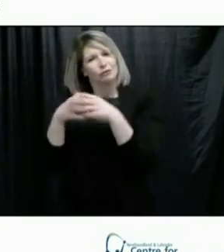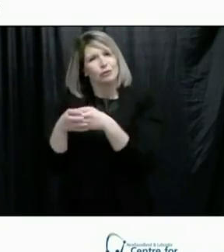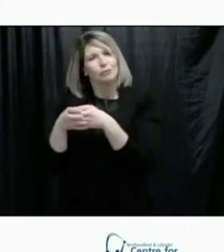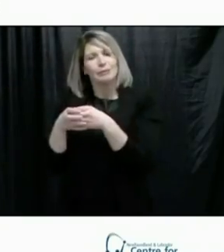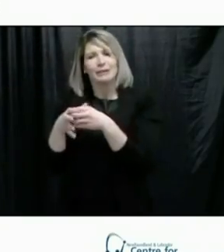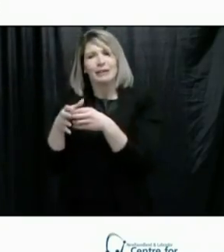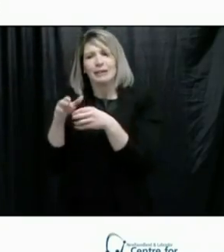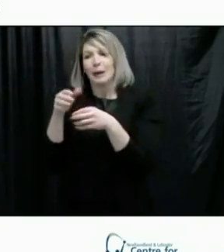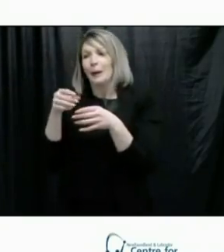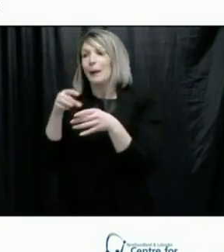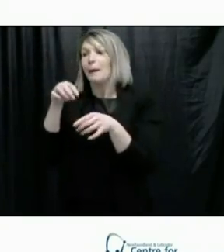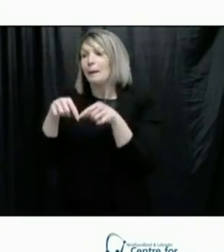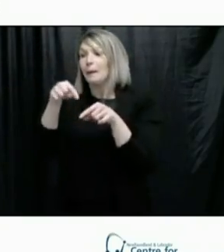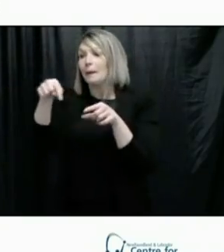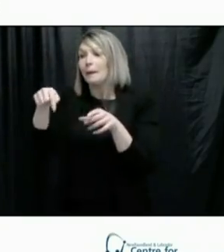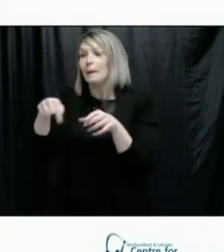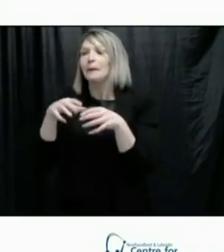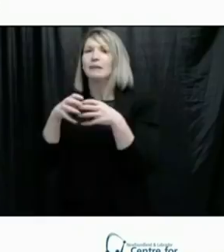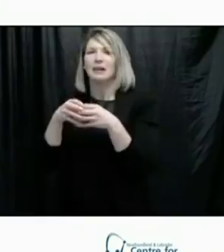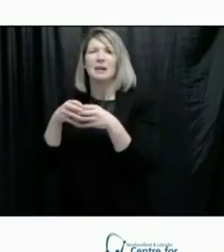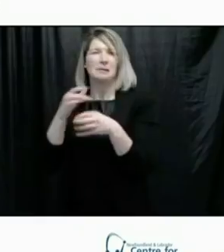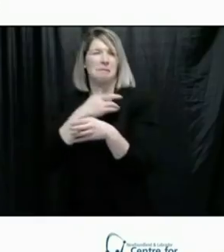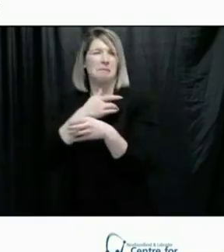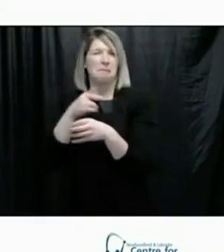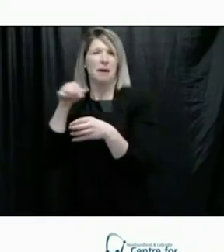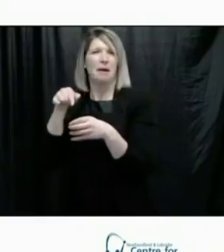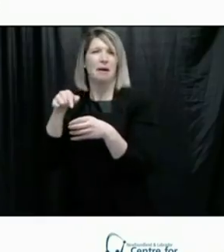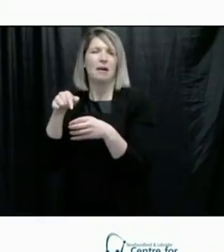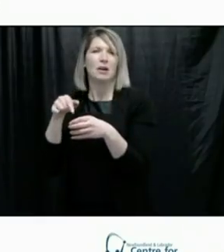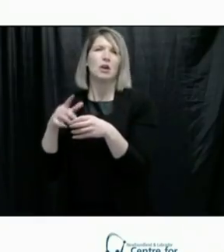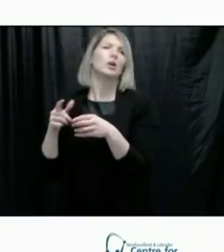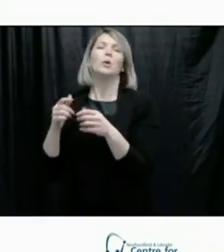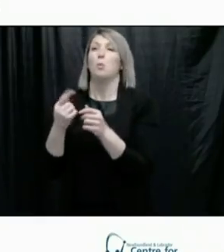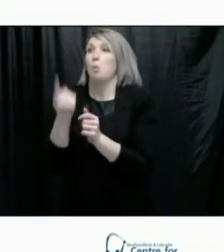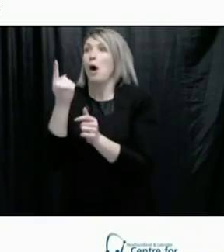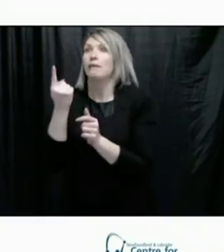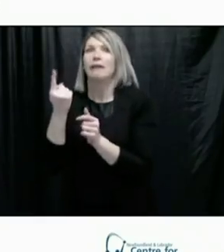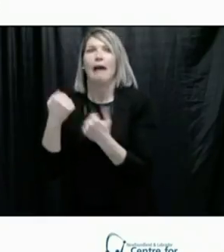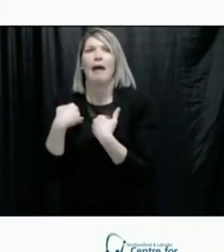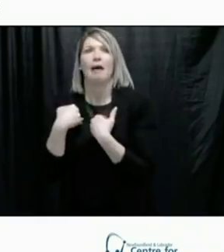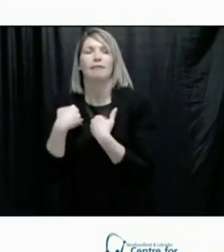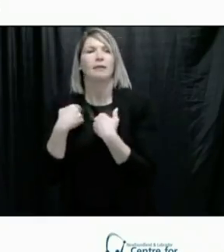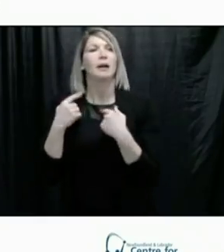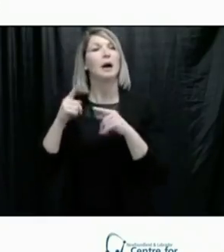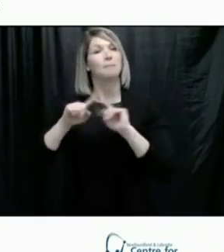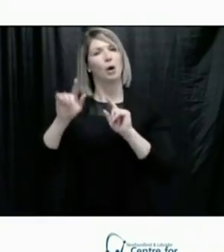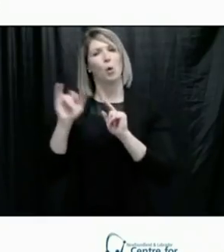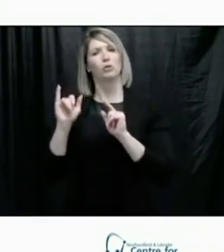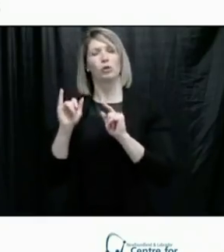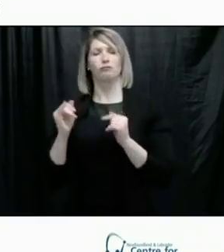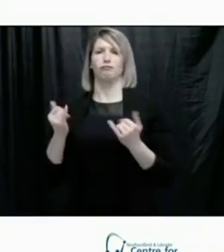BECAUSE OF THAT VARIANCE OF WHERE THE PATIENTS COMING FROM.